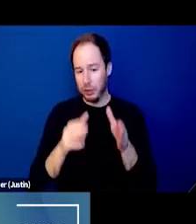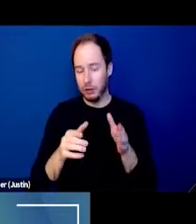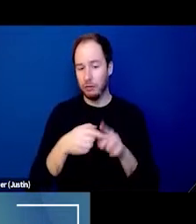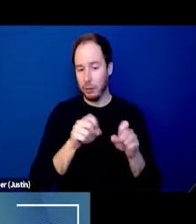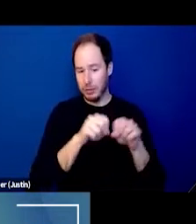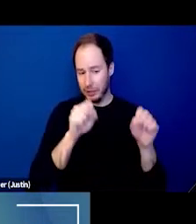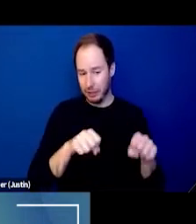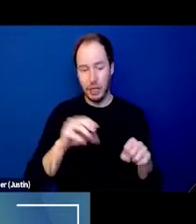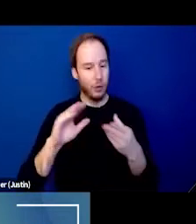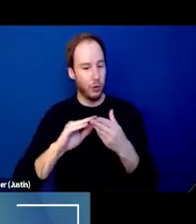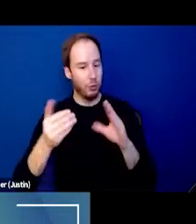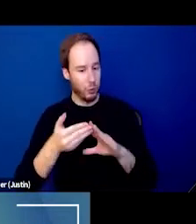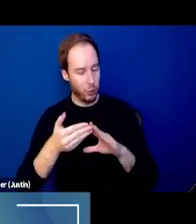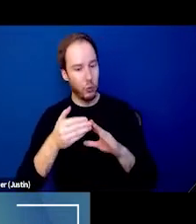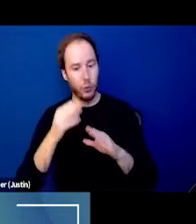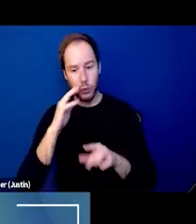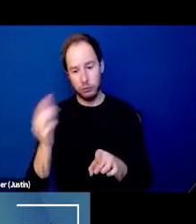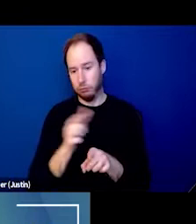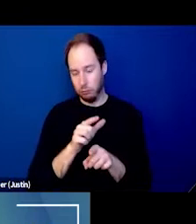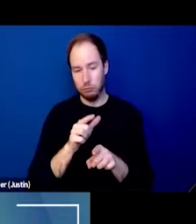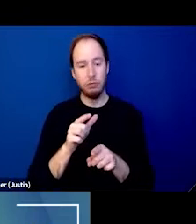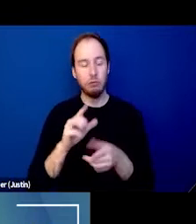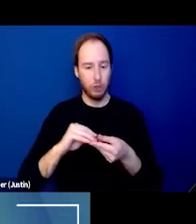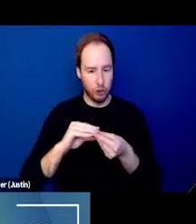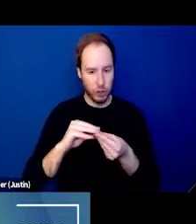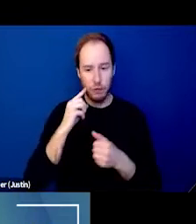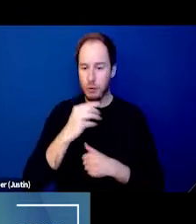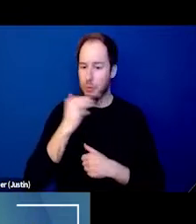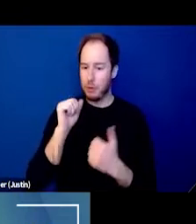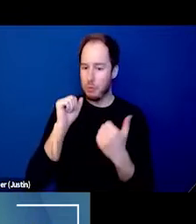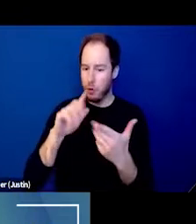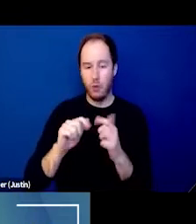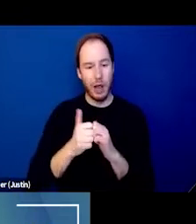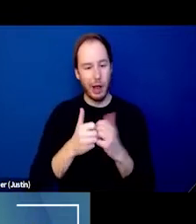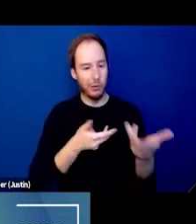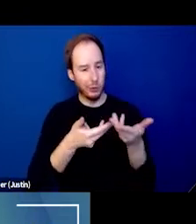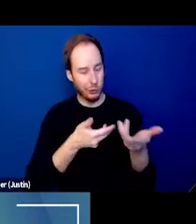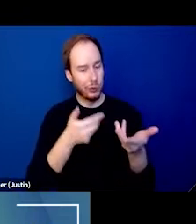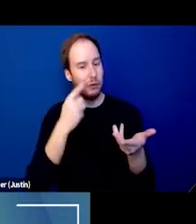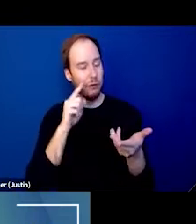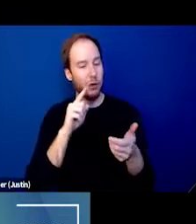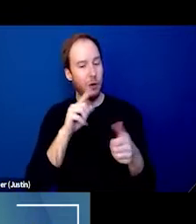and community level will share best practices for engaging native individuals to complete